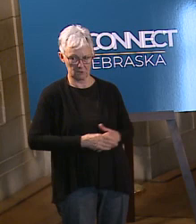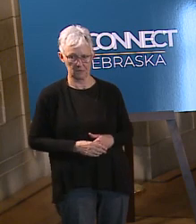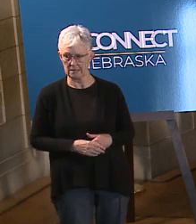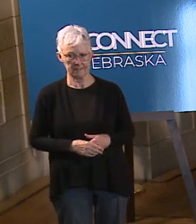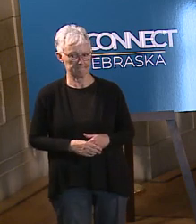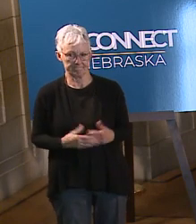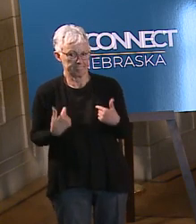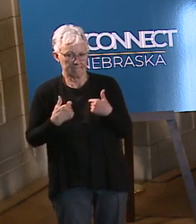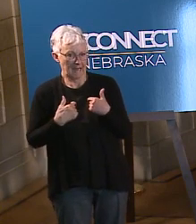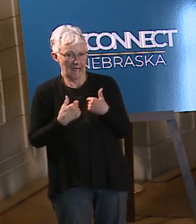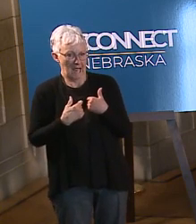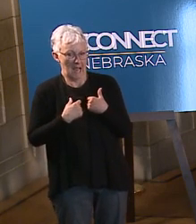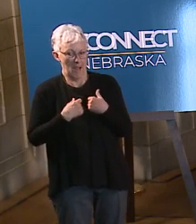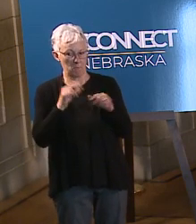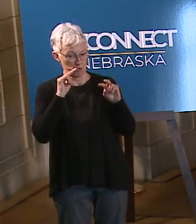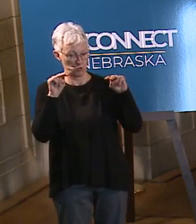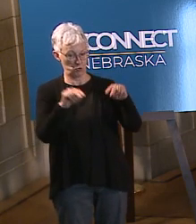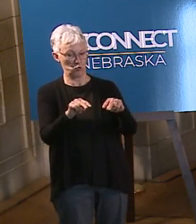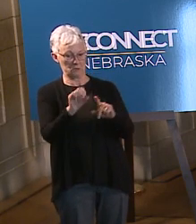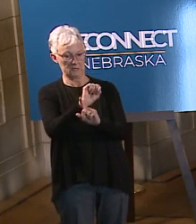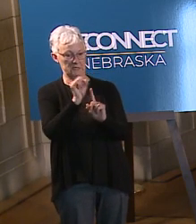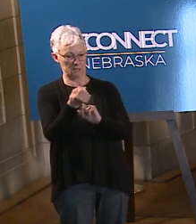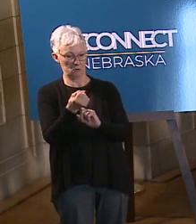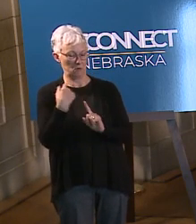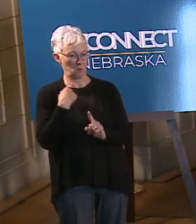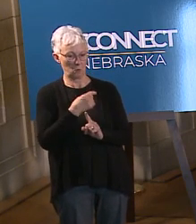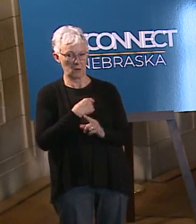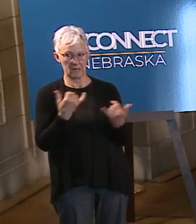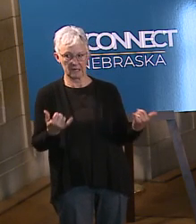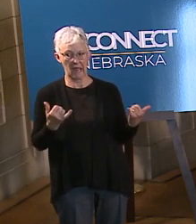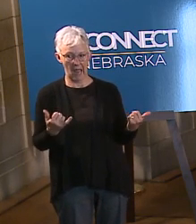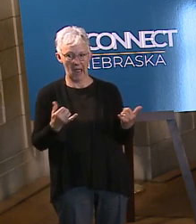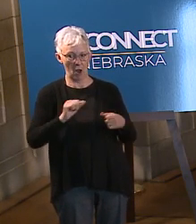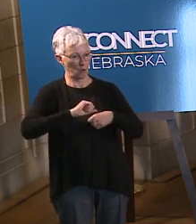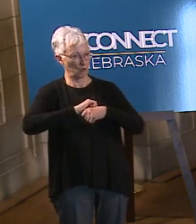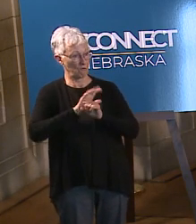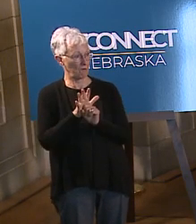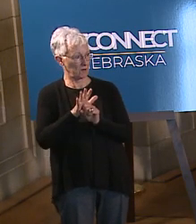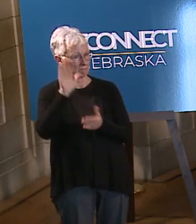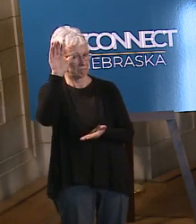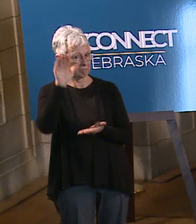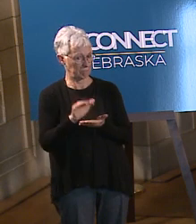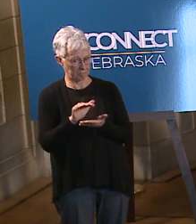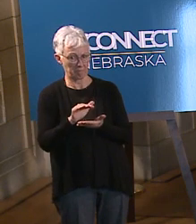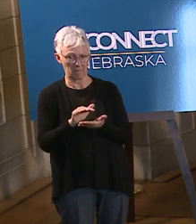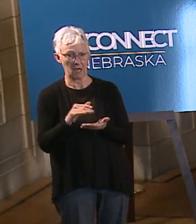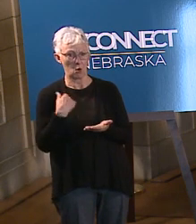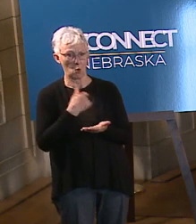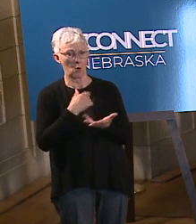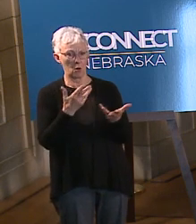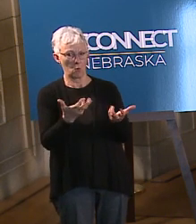GO BACK TO WORK, YES. WELL, WE ARE RETURNING TO